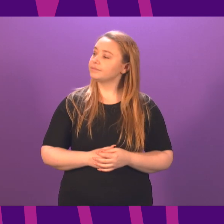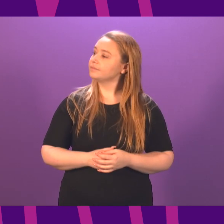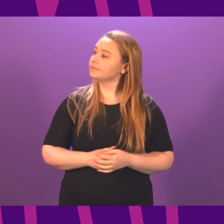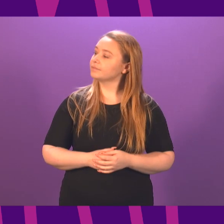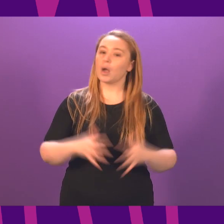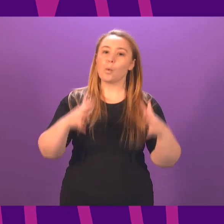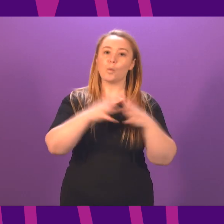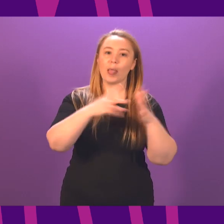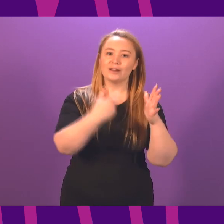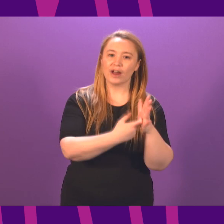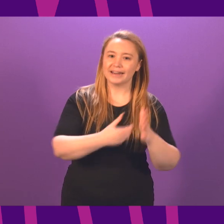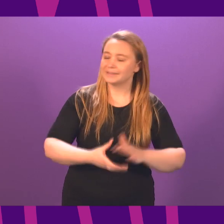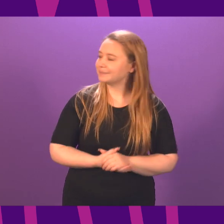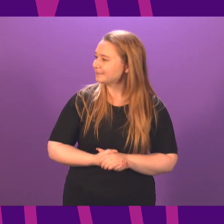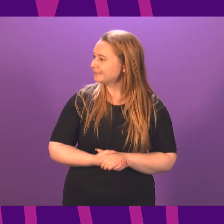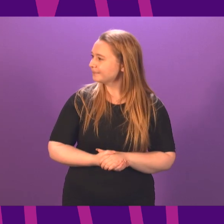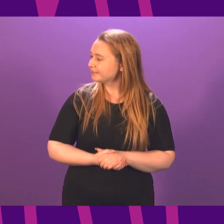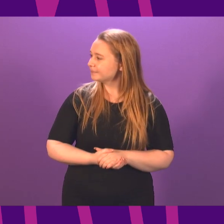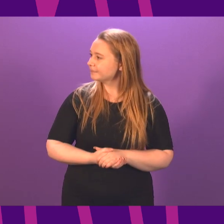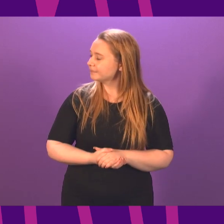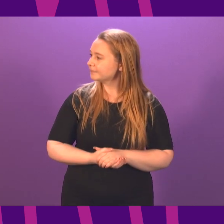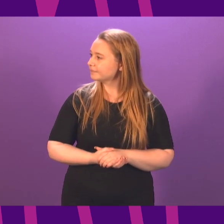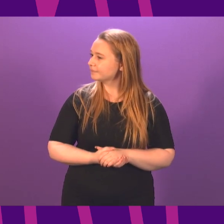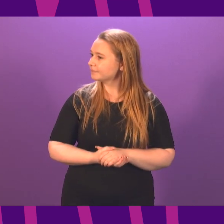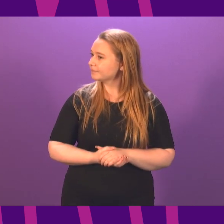Willie Rennie (North East Fife) (LD): The First Minister opposed the testing